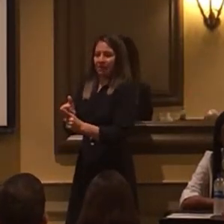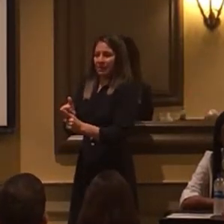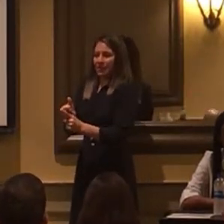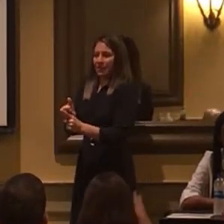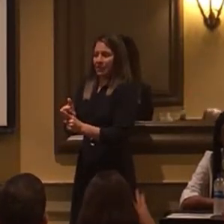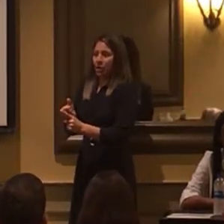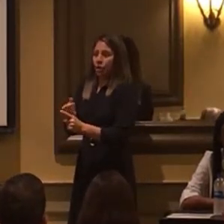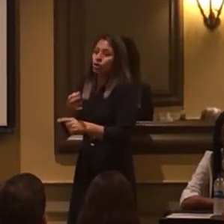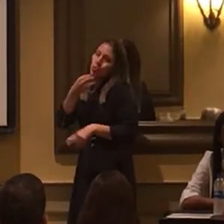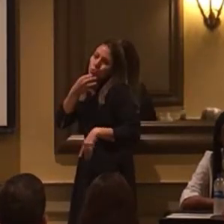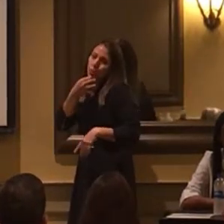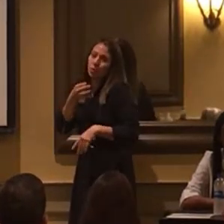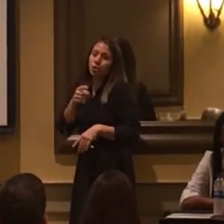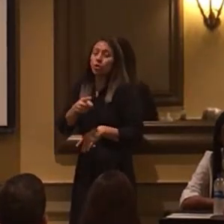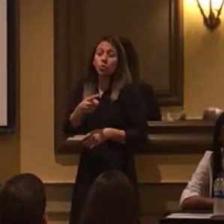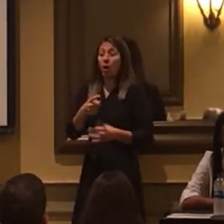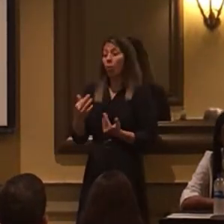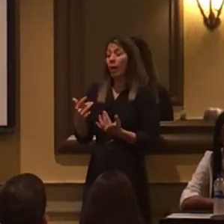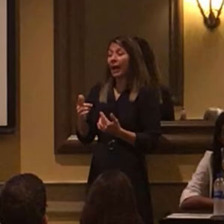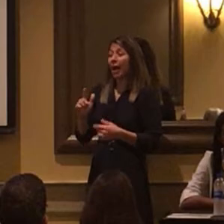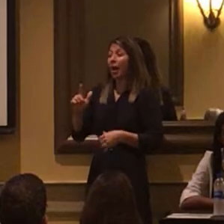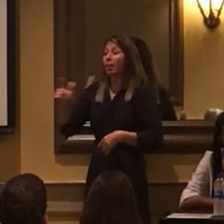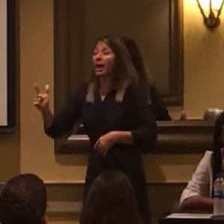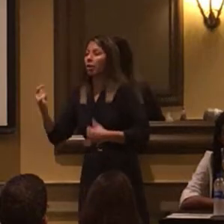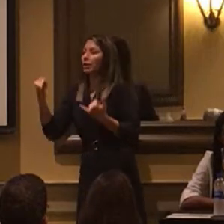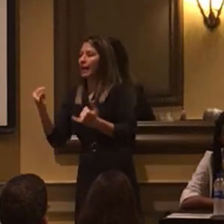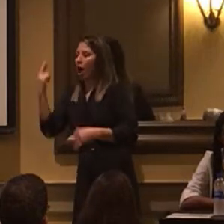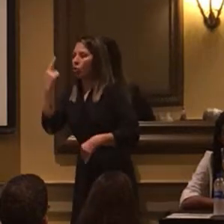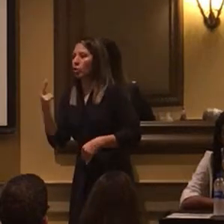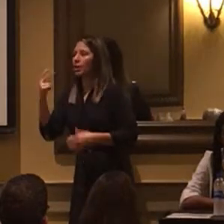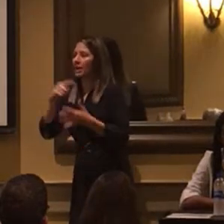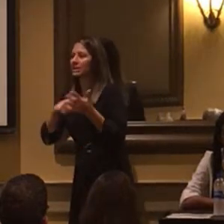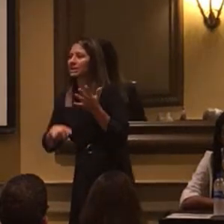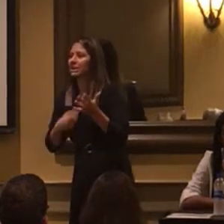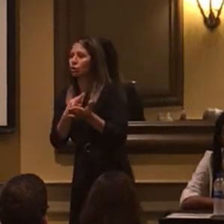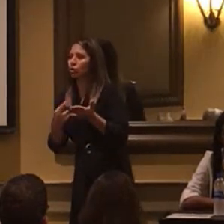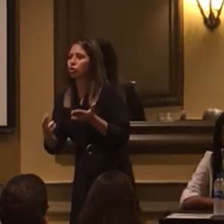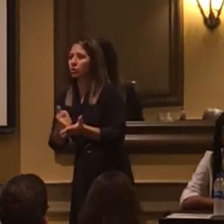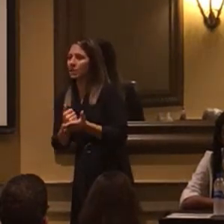you kinda wish that you had used some of the resources more when you were at that level.